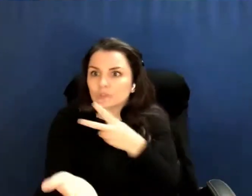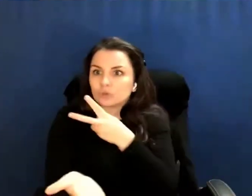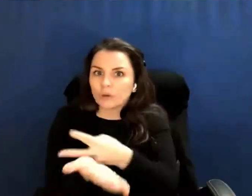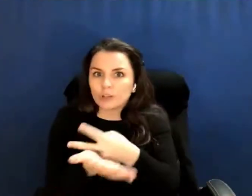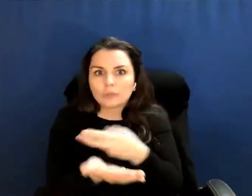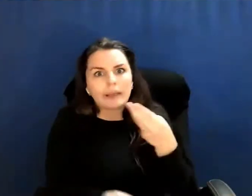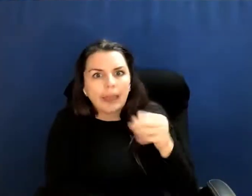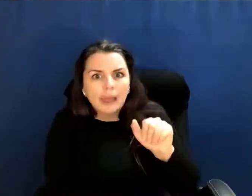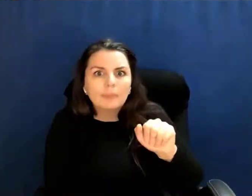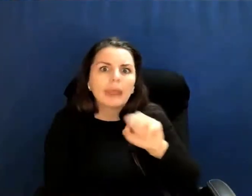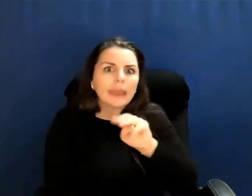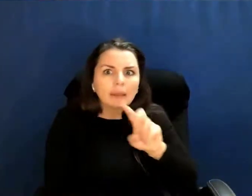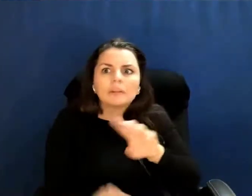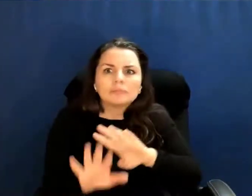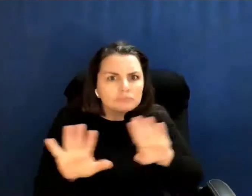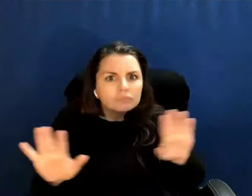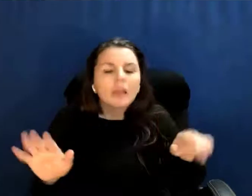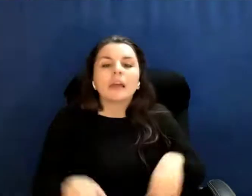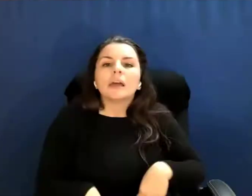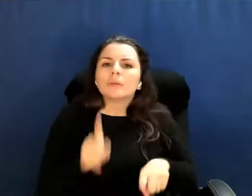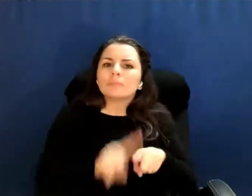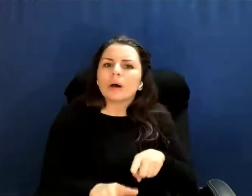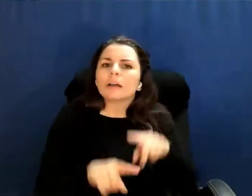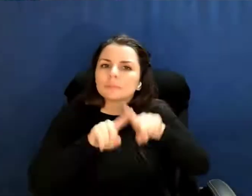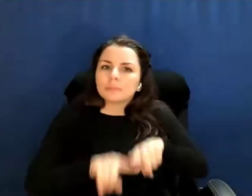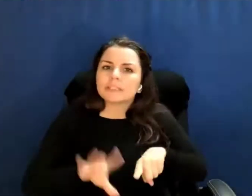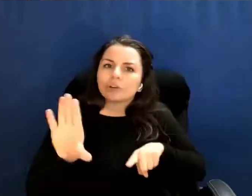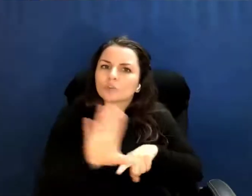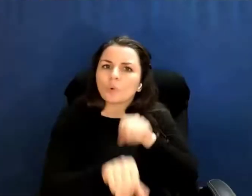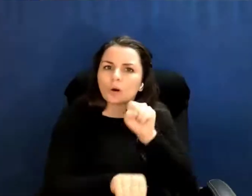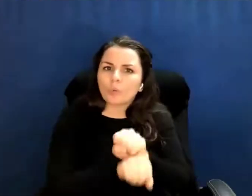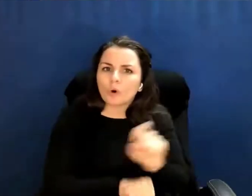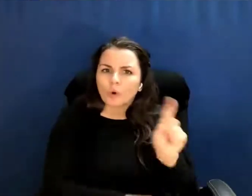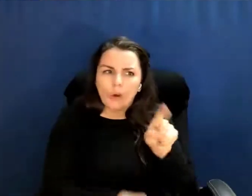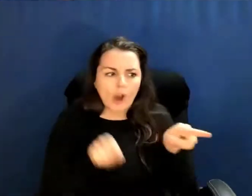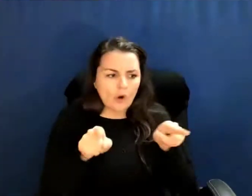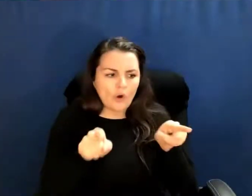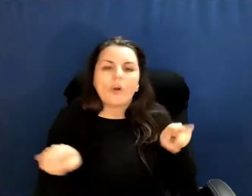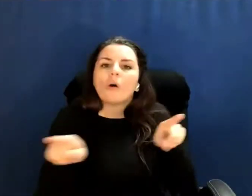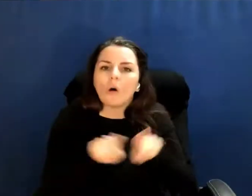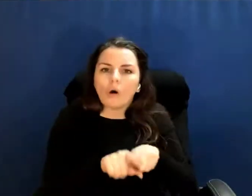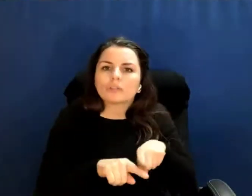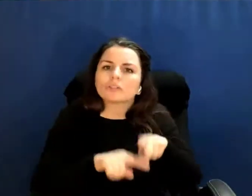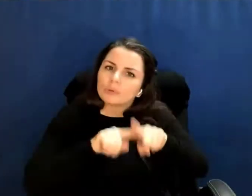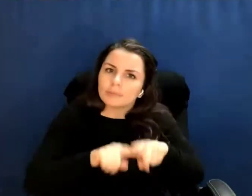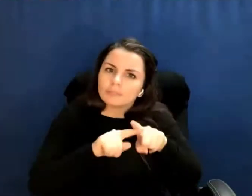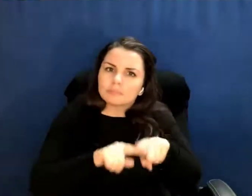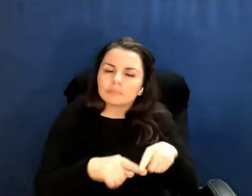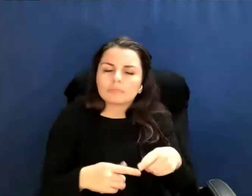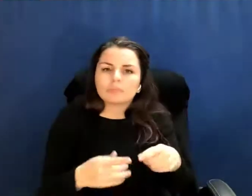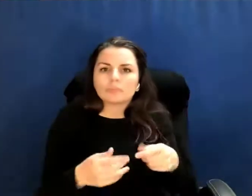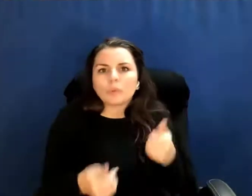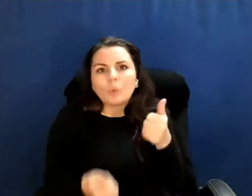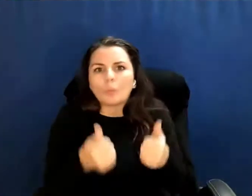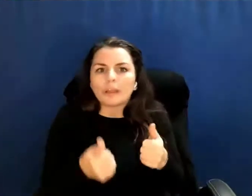and then what the, sort of, graduate to undergraduate .. . Sheri Cummins: Yeah. Lisa Chadwick: .. . focus is of that component. Sheri Cummins: And that decision tree .. . Yeah.